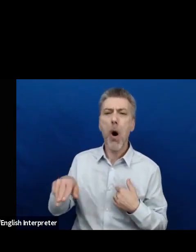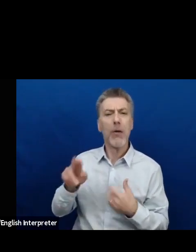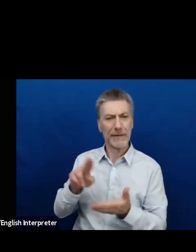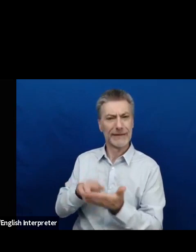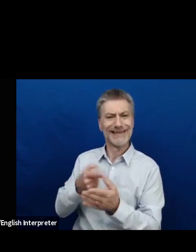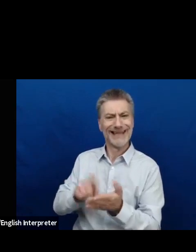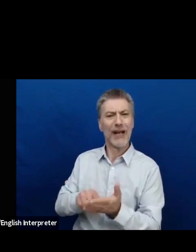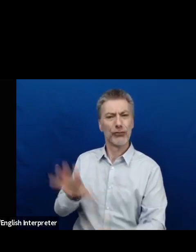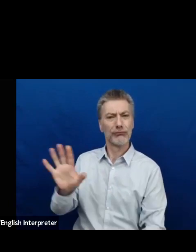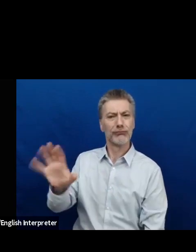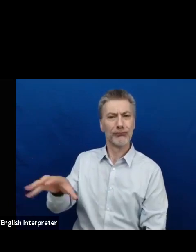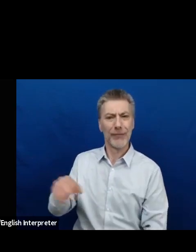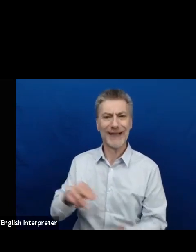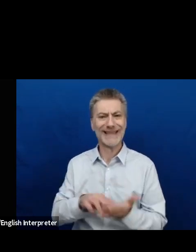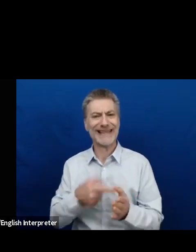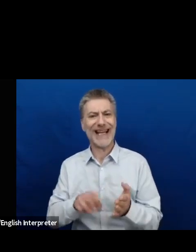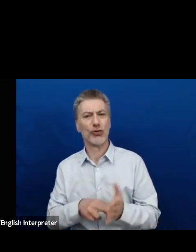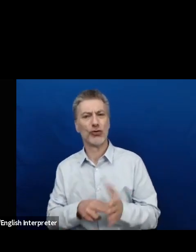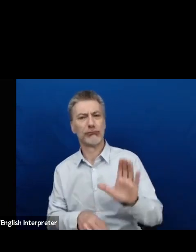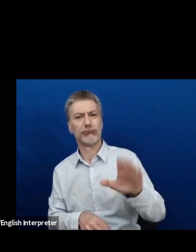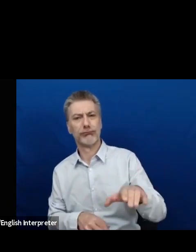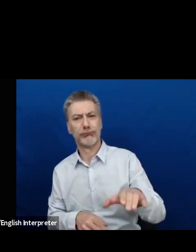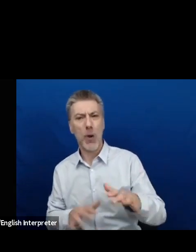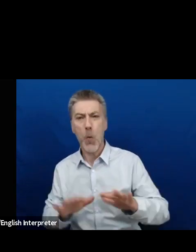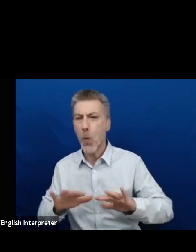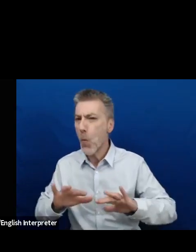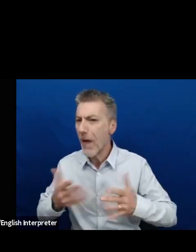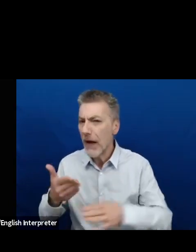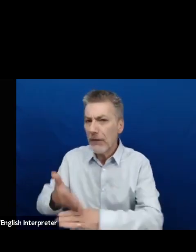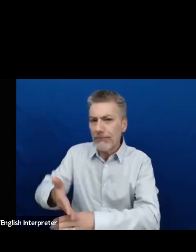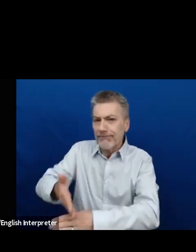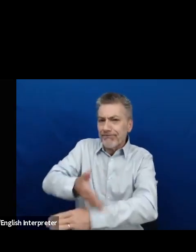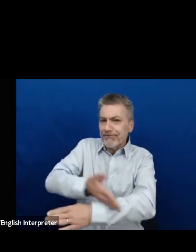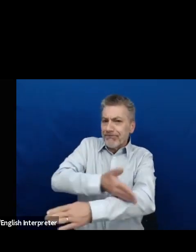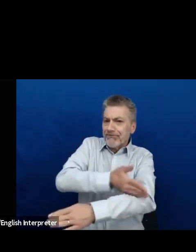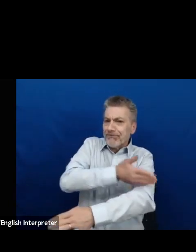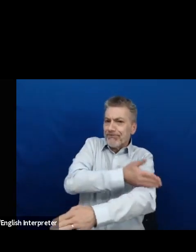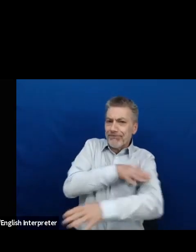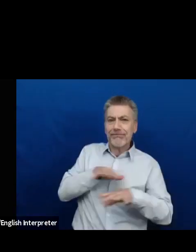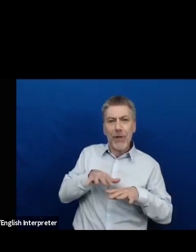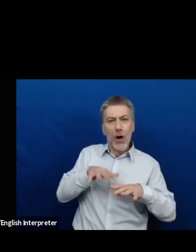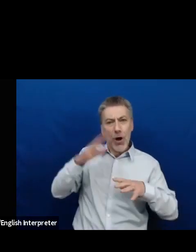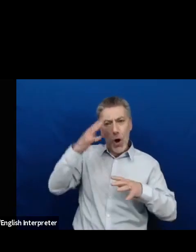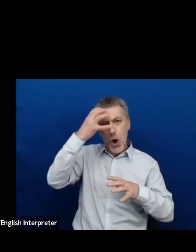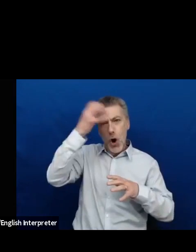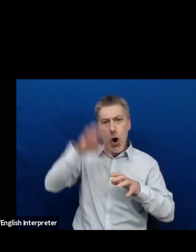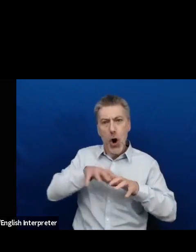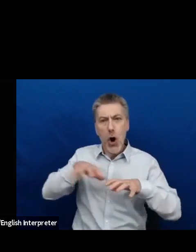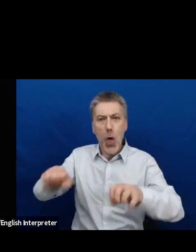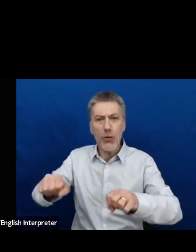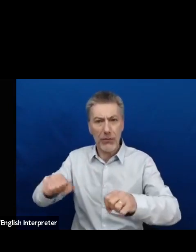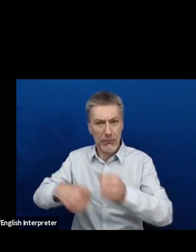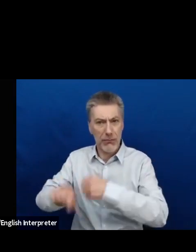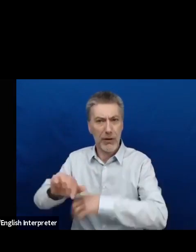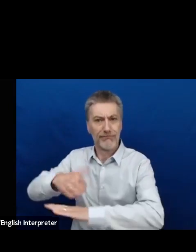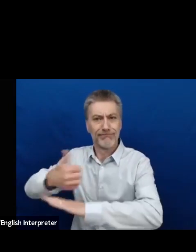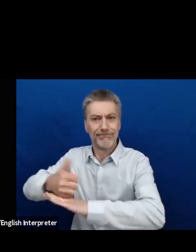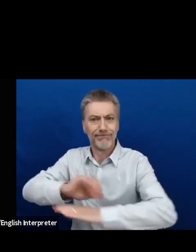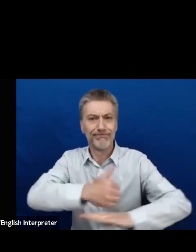from the condition of being colonised in that they are named post colonial states should it